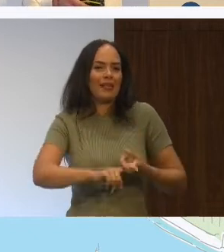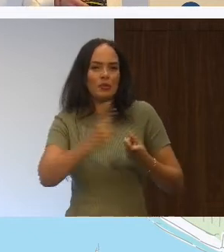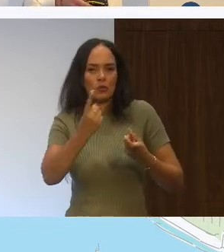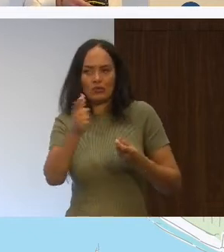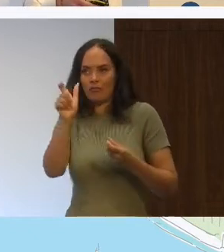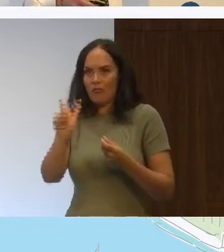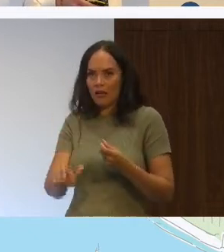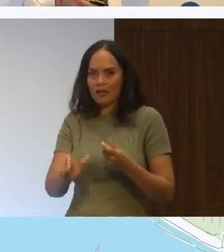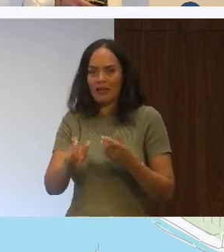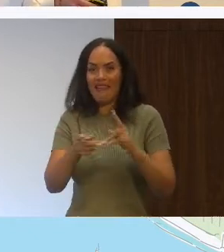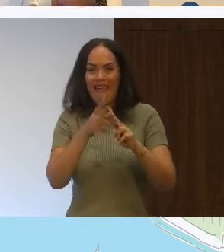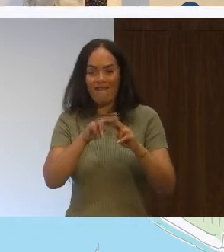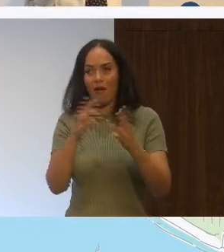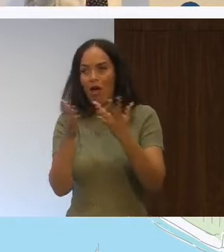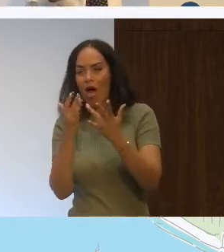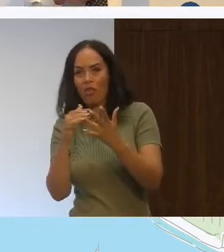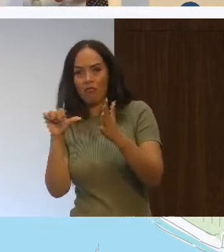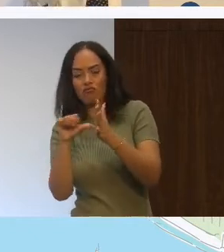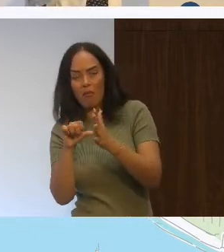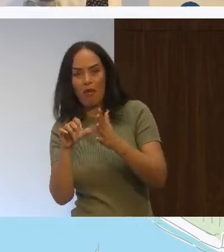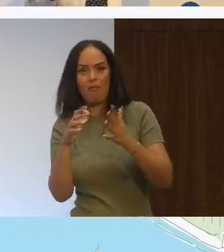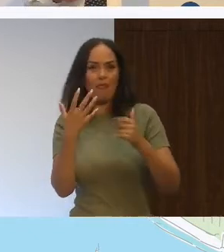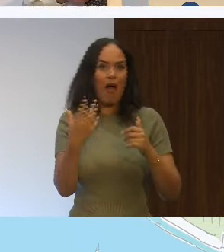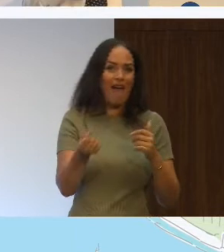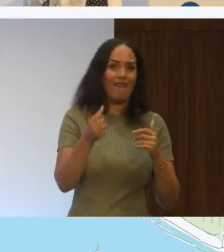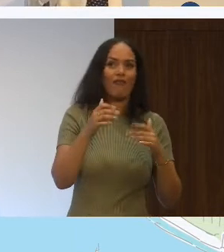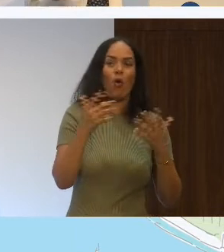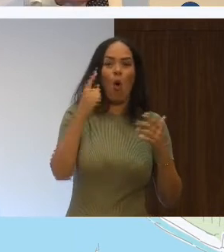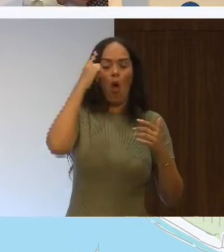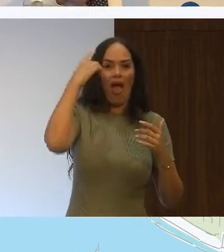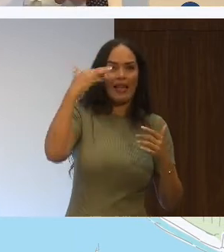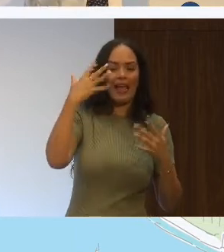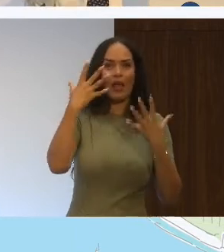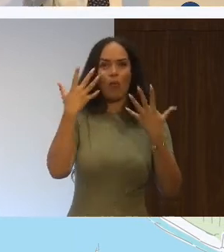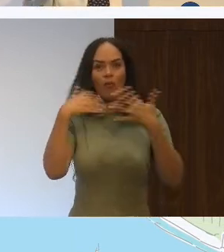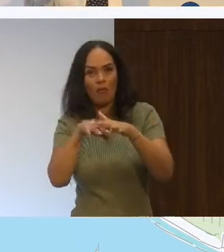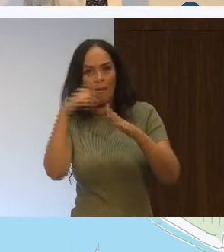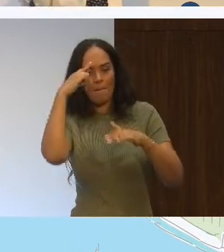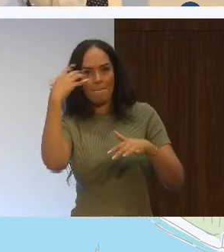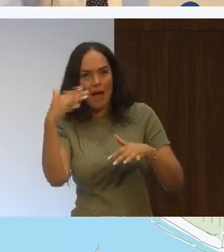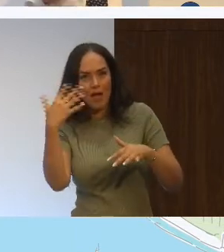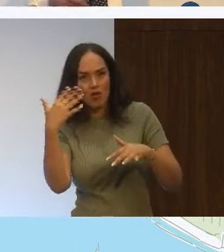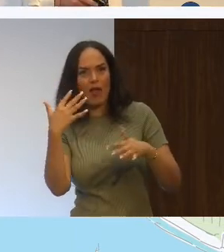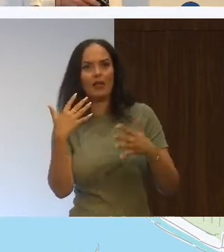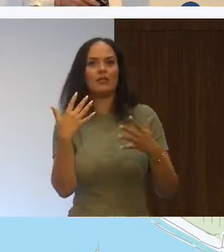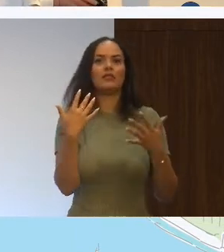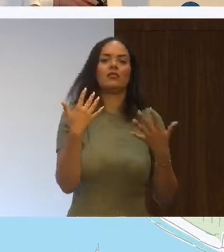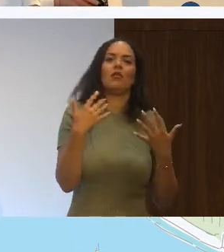that have a combination of migraine and psychogenic headache or migraine and kyari malformation related headache and and